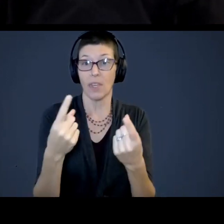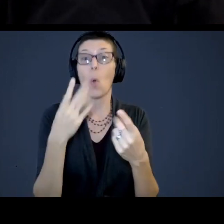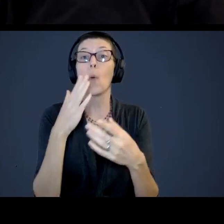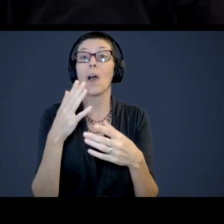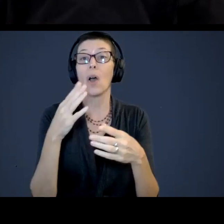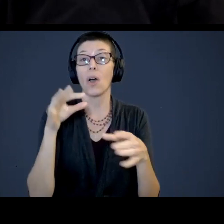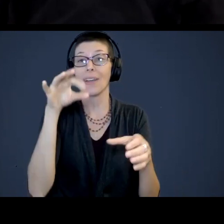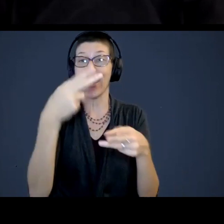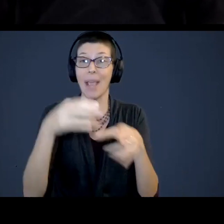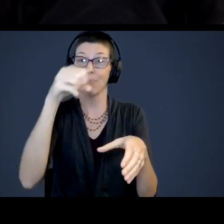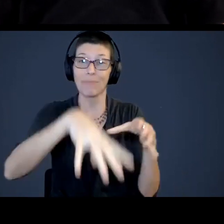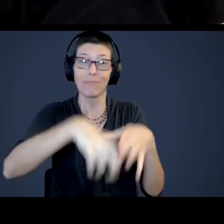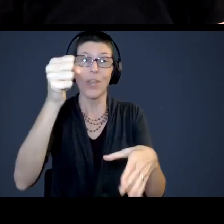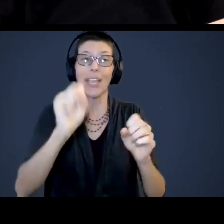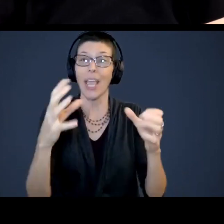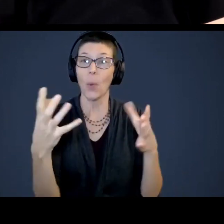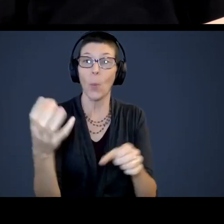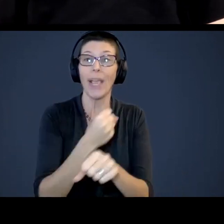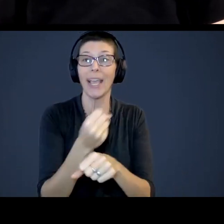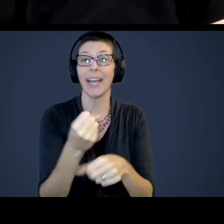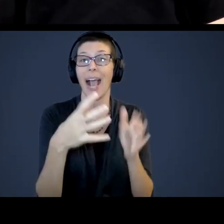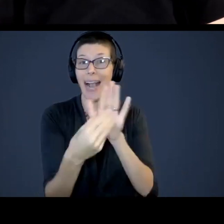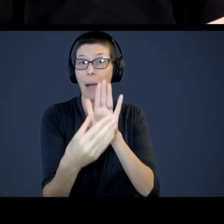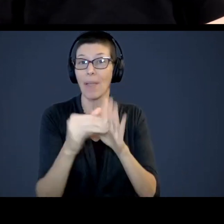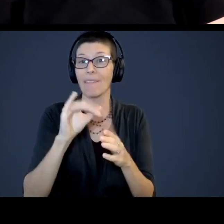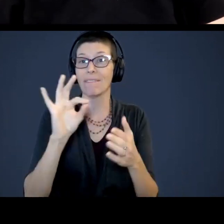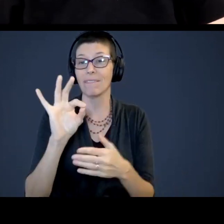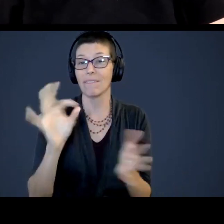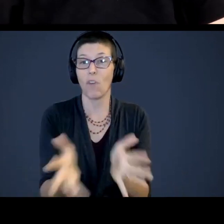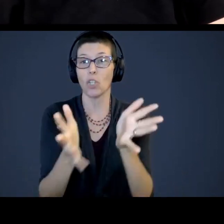of the Fostering Joy journals. And that was the first workshop that we had.